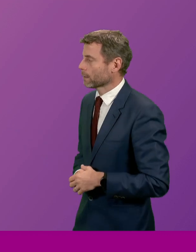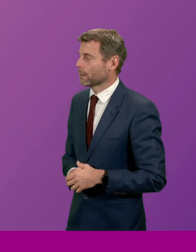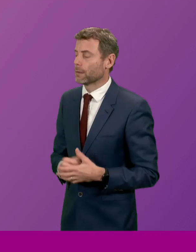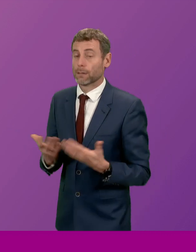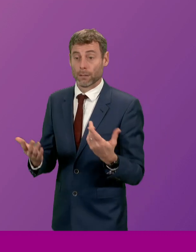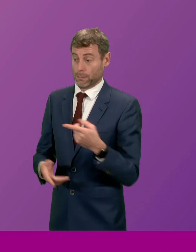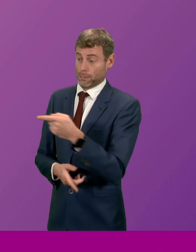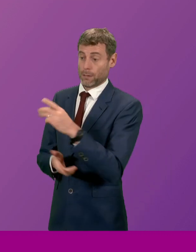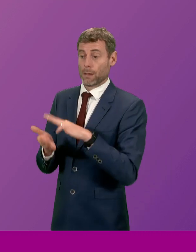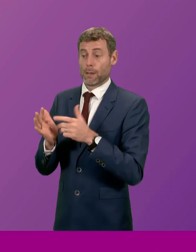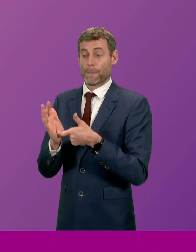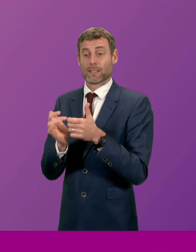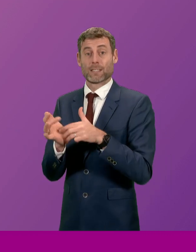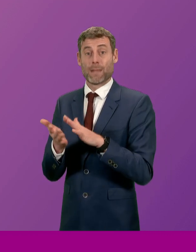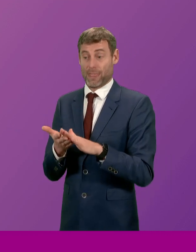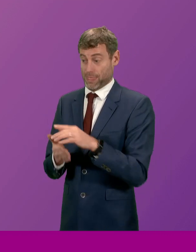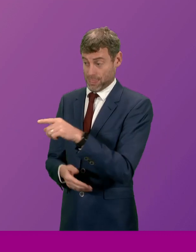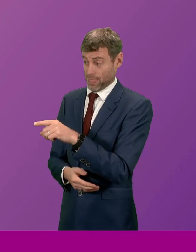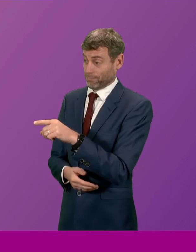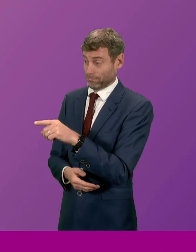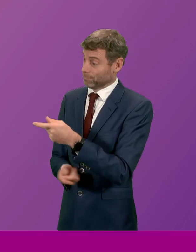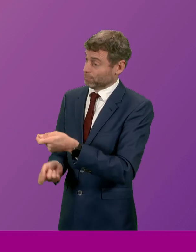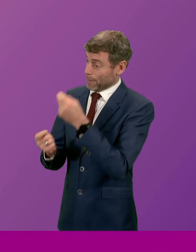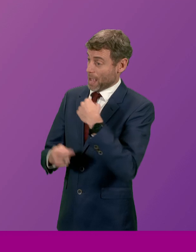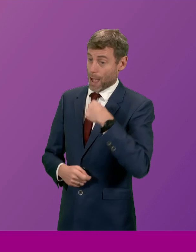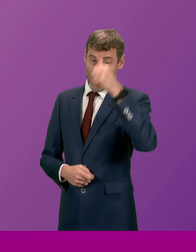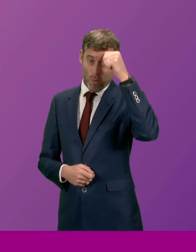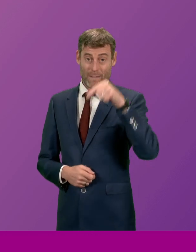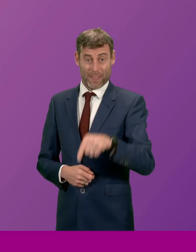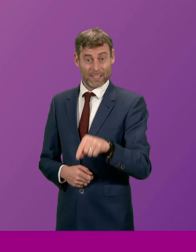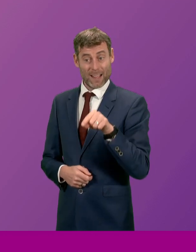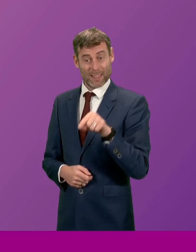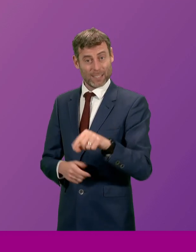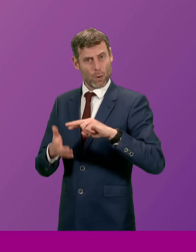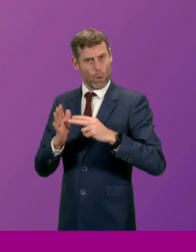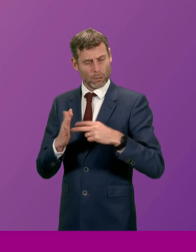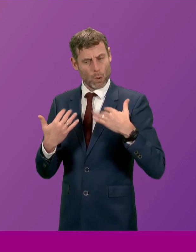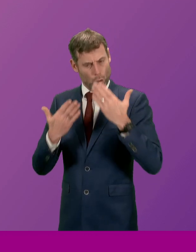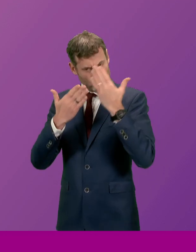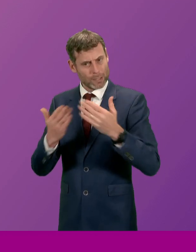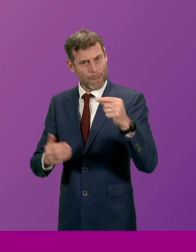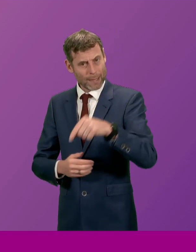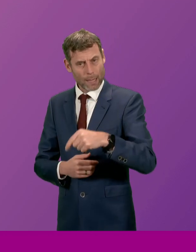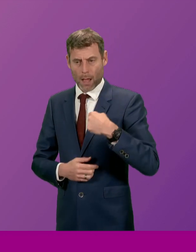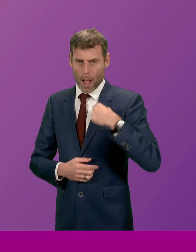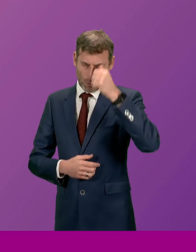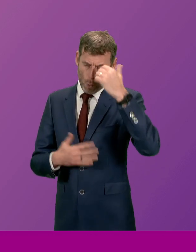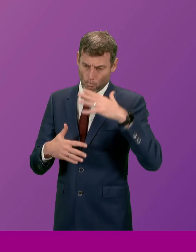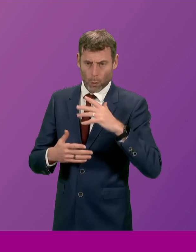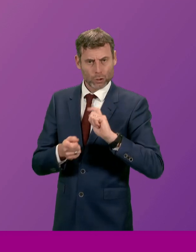As Mr Smyth knows, I am very familiar with The Usual Place. It is an organisation that I respect enormously. I respect the impact that it has on the lives of young people,